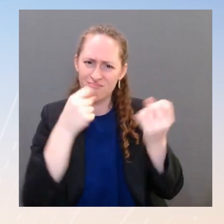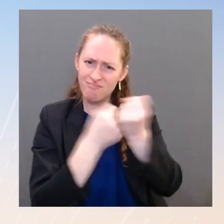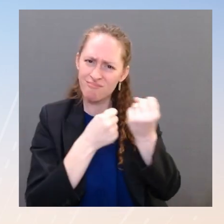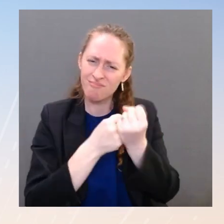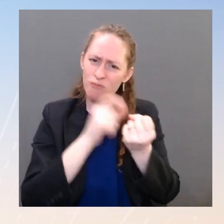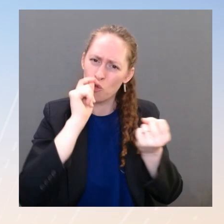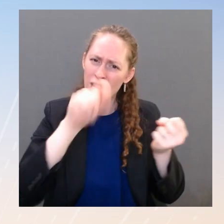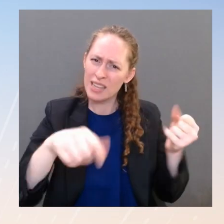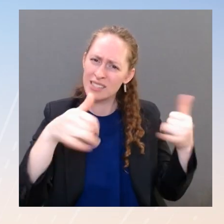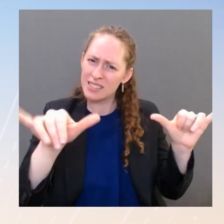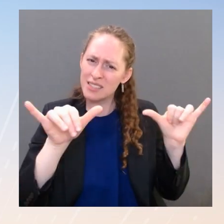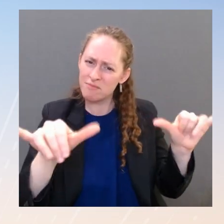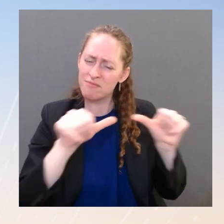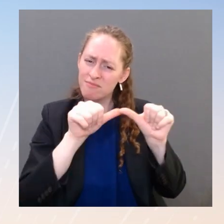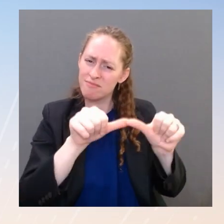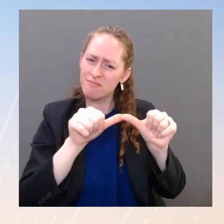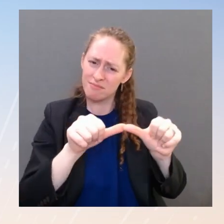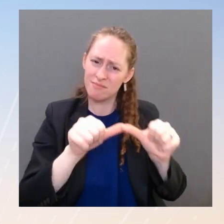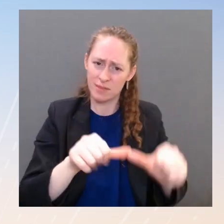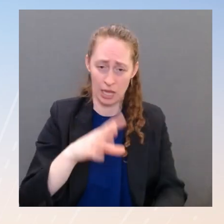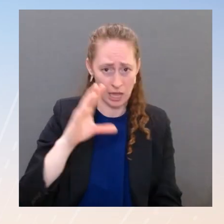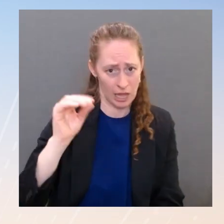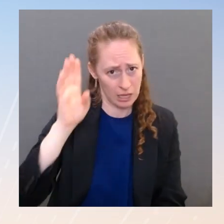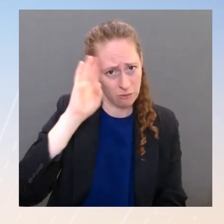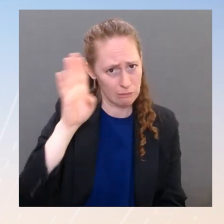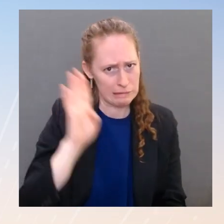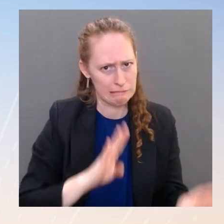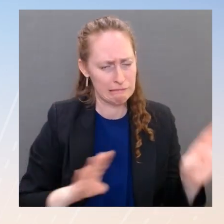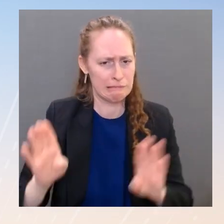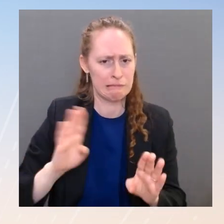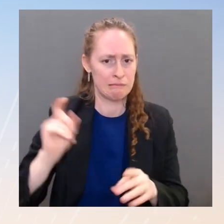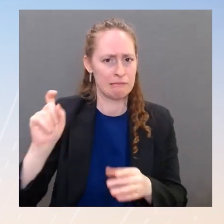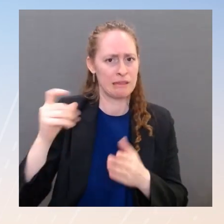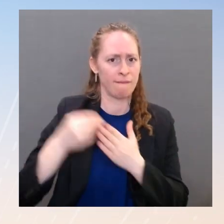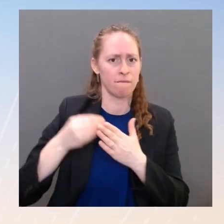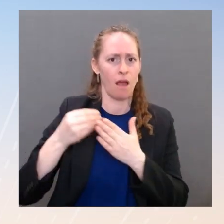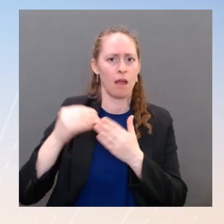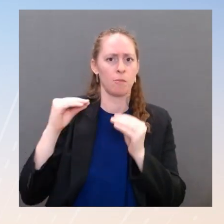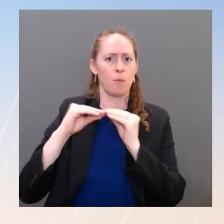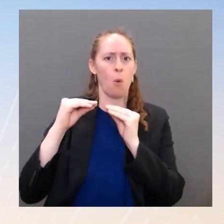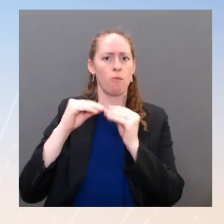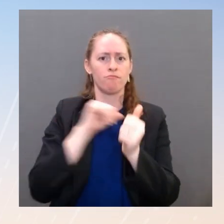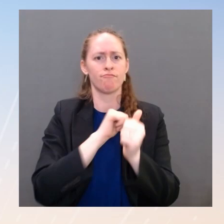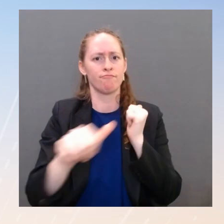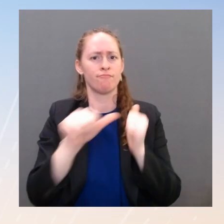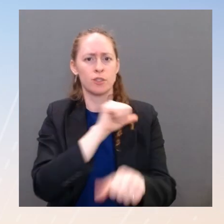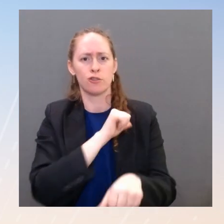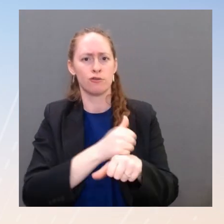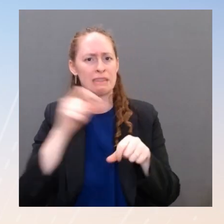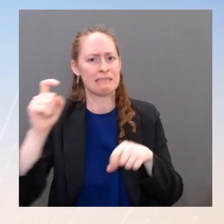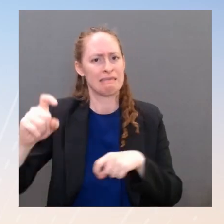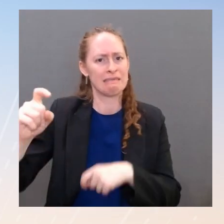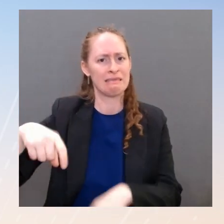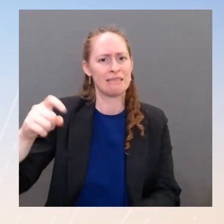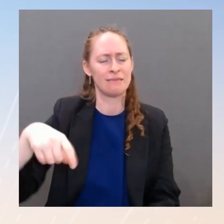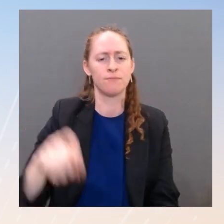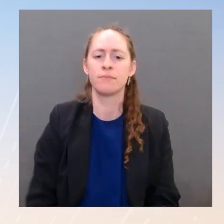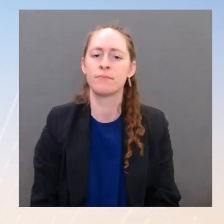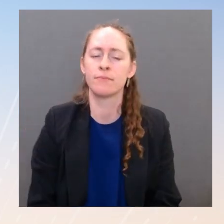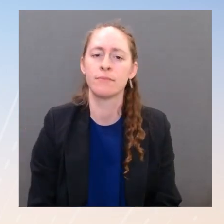for money to continue to fund our needs on COVID. And I would note that there were reports, of course,